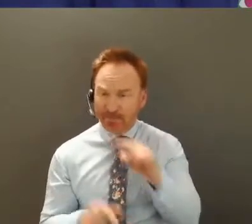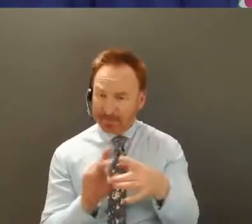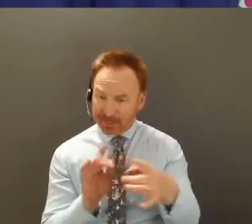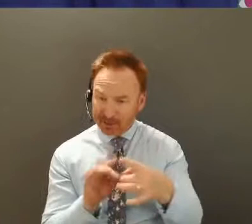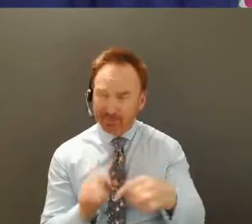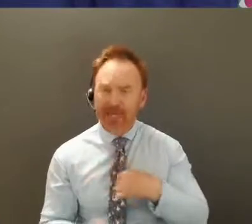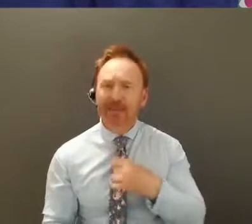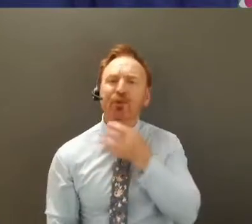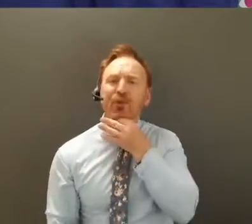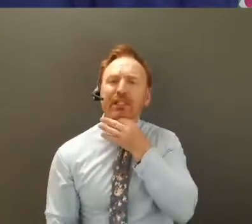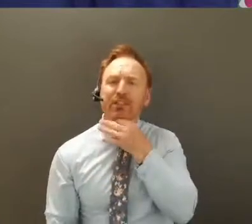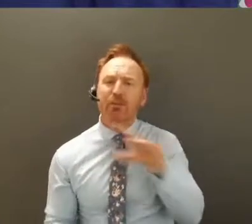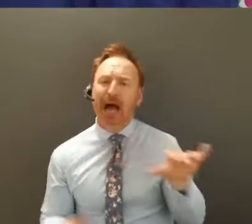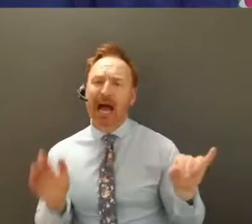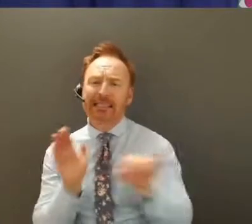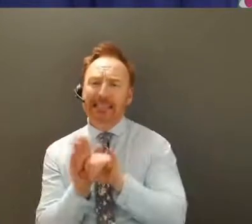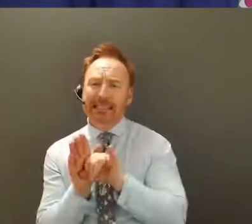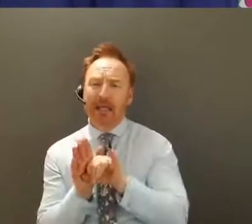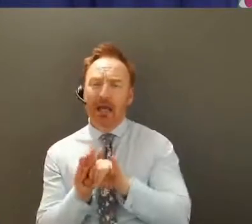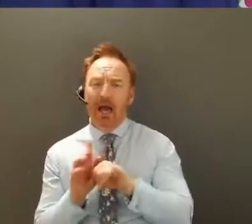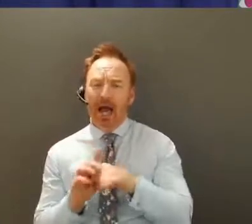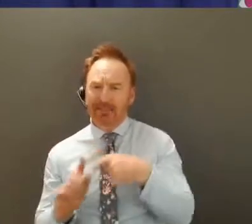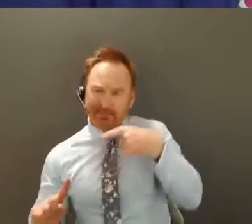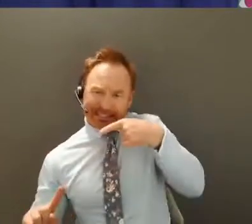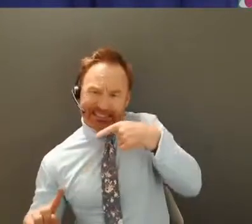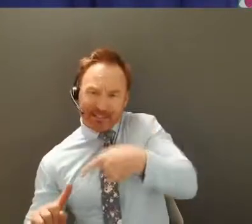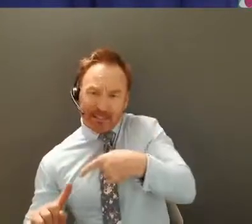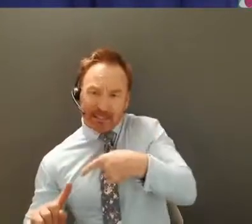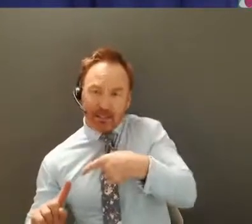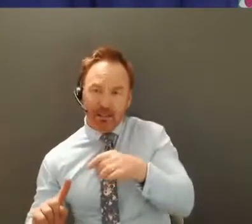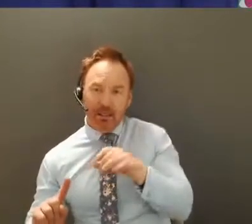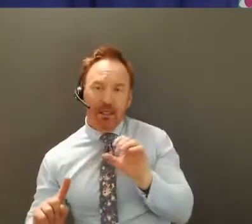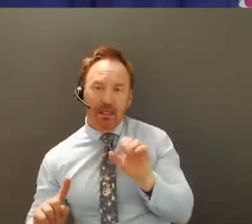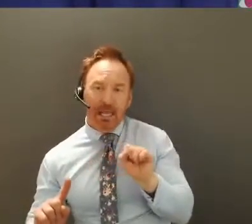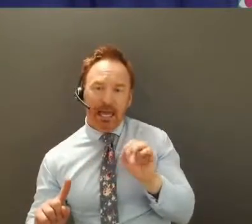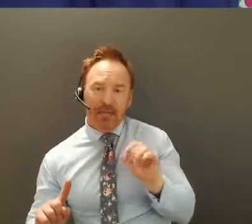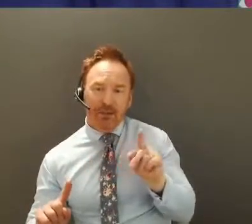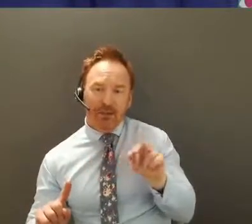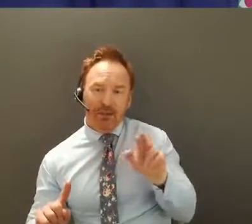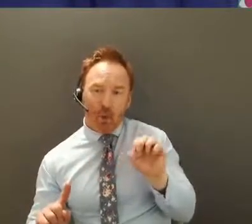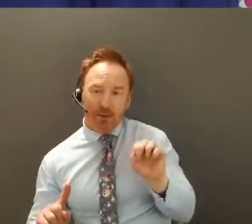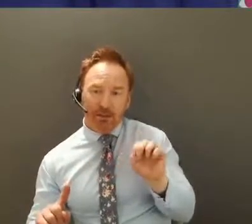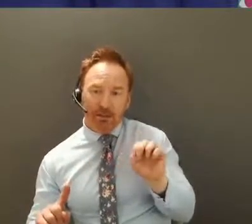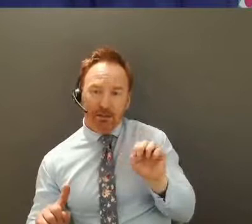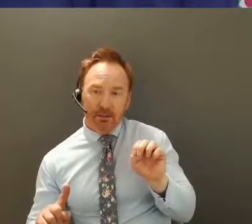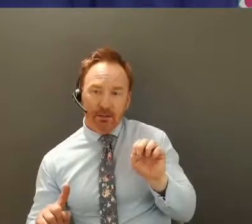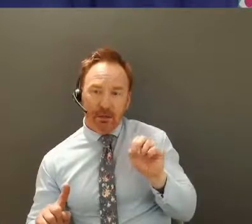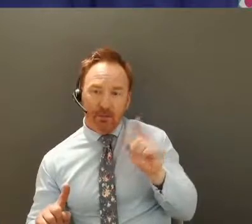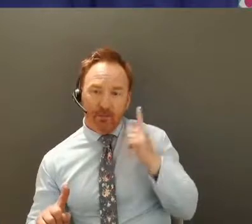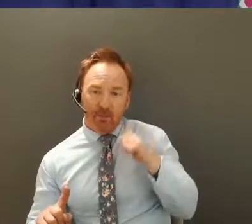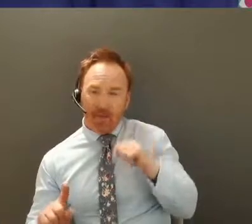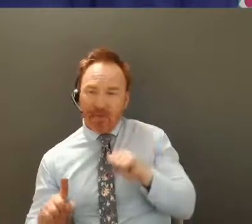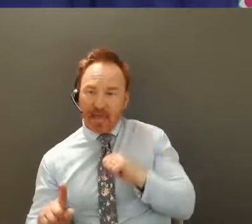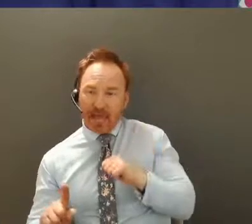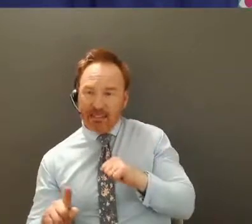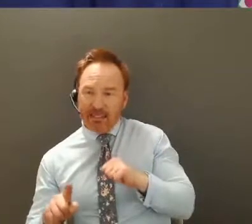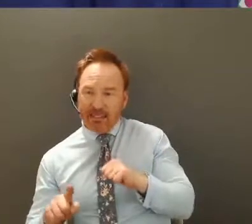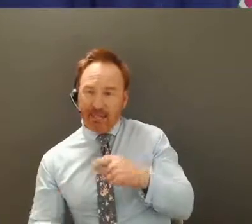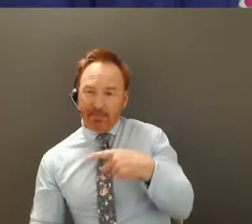The verification process is different than the card. And we are experiencing at difference in different